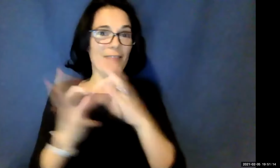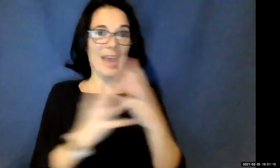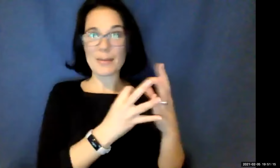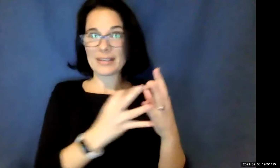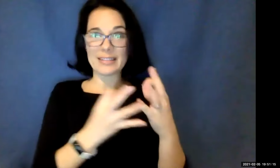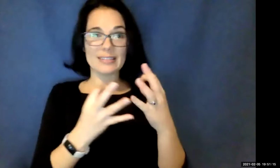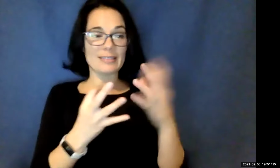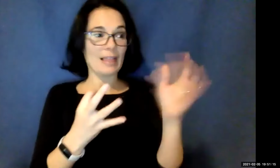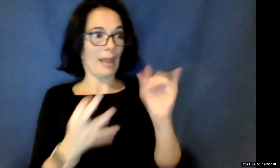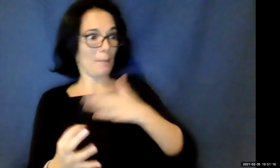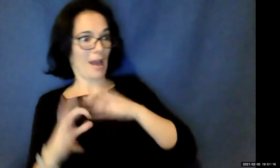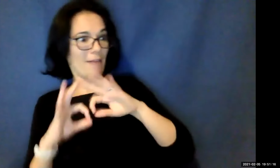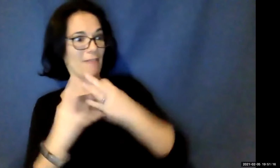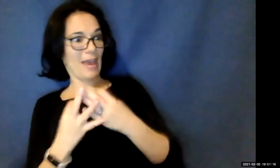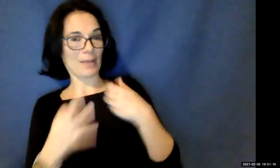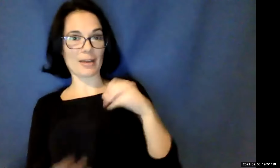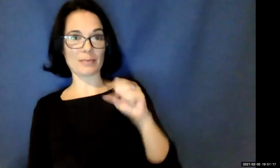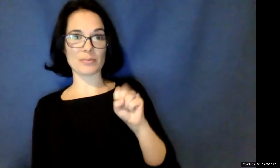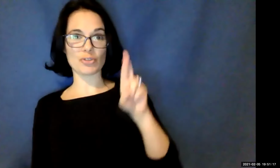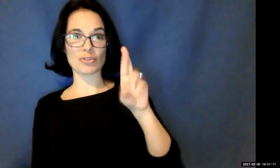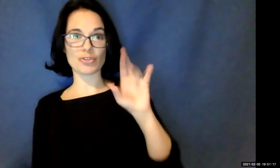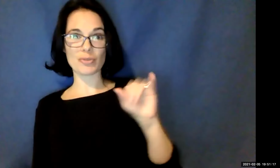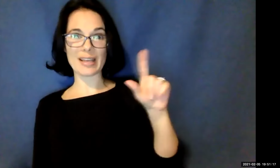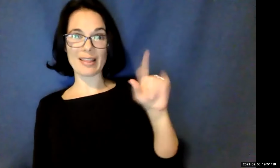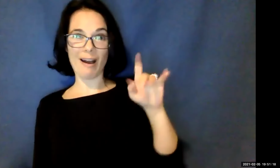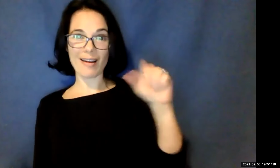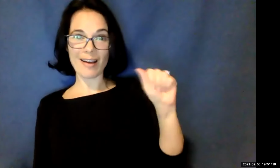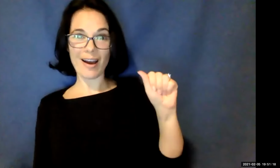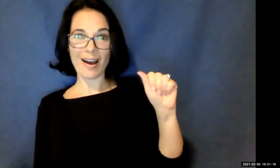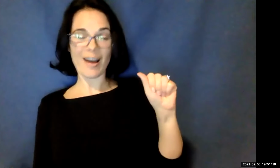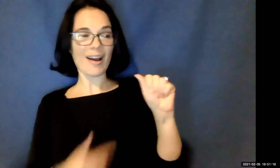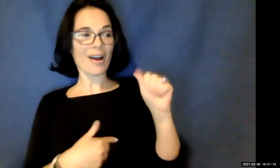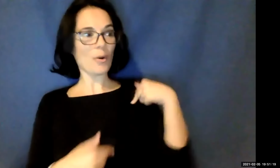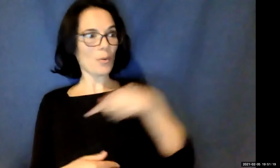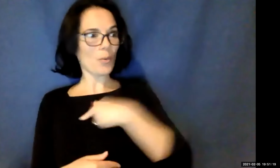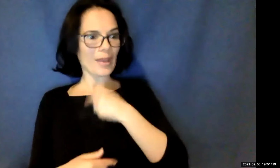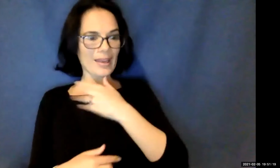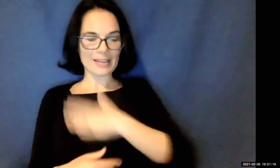We like to have big gatherings, we like to all get together, we like to be close in close